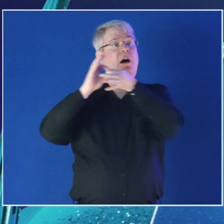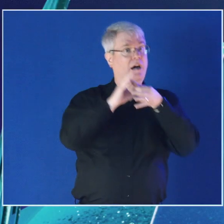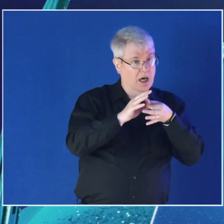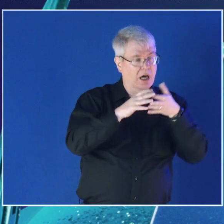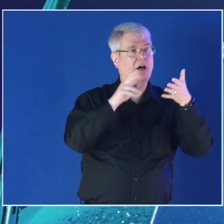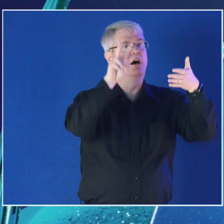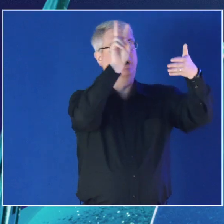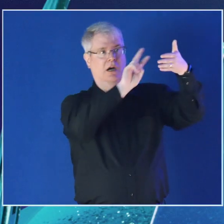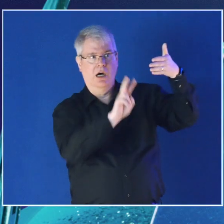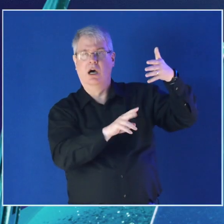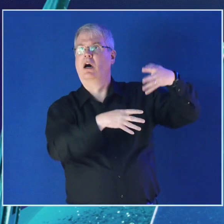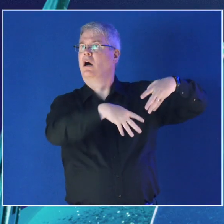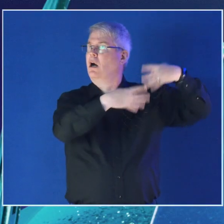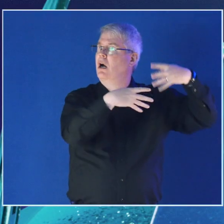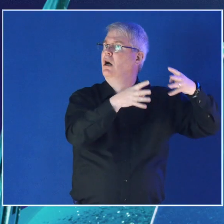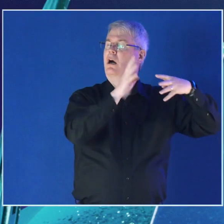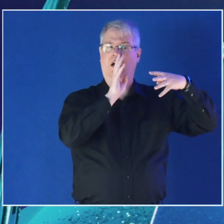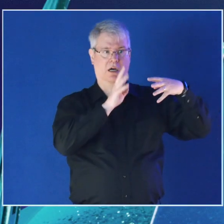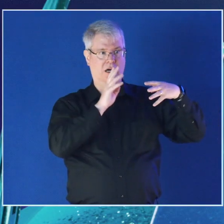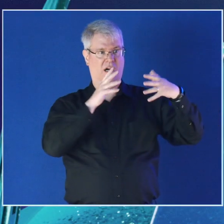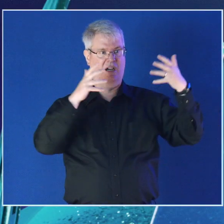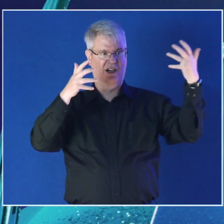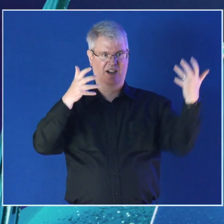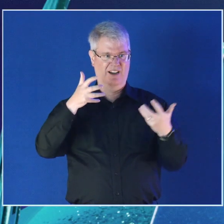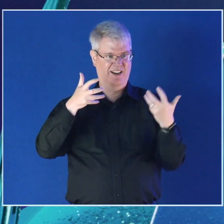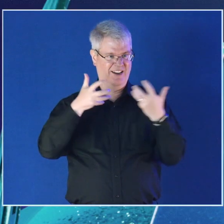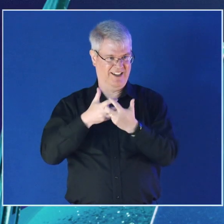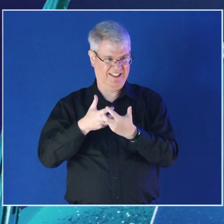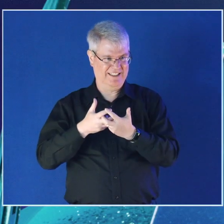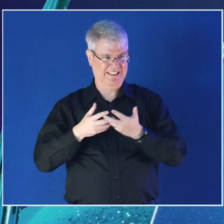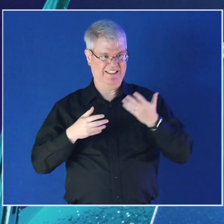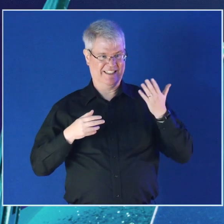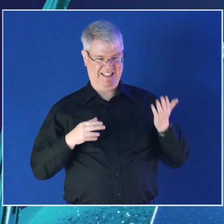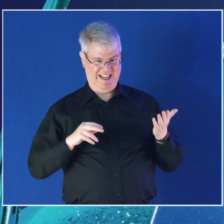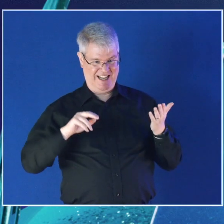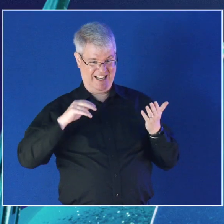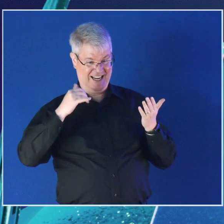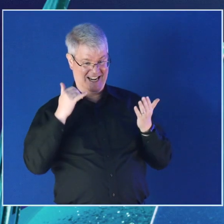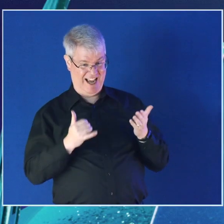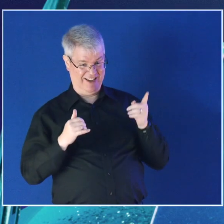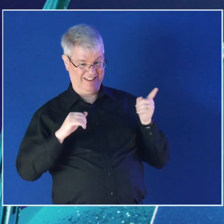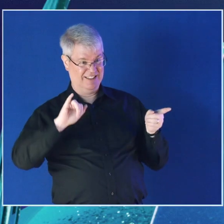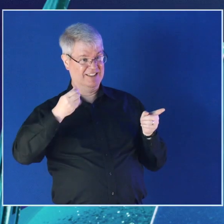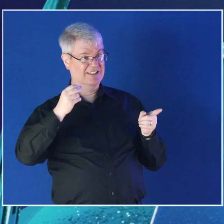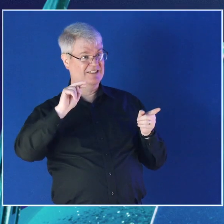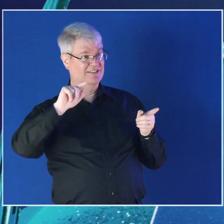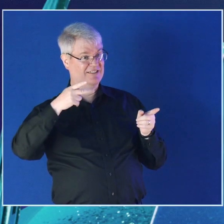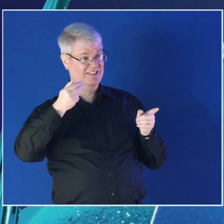Jonathan, you are the Executive Director for Accessibility Excellence at the National Federation of the Blind.